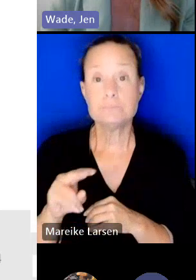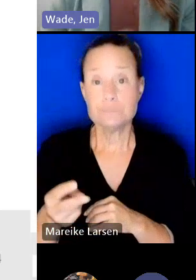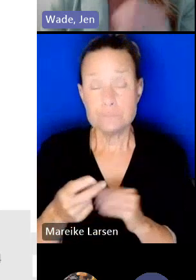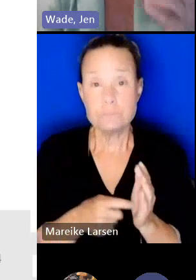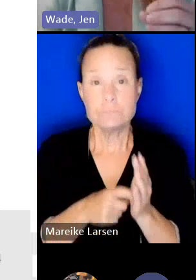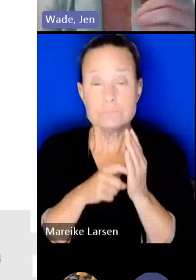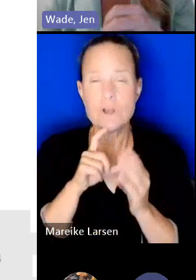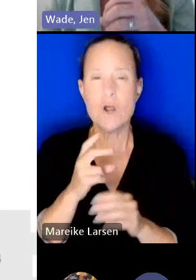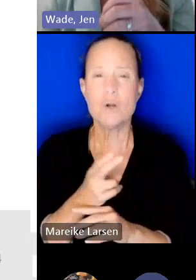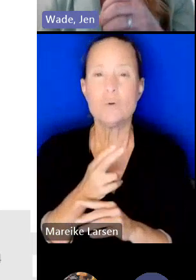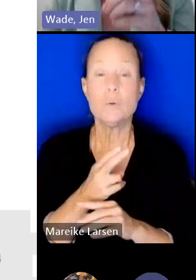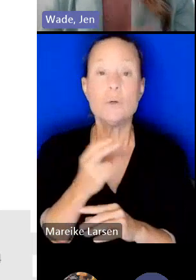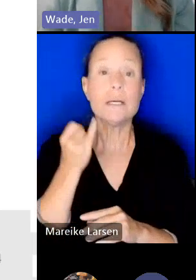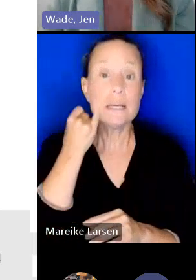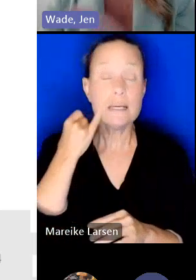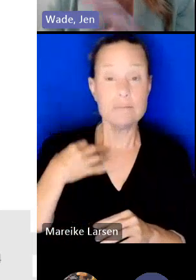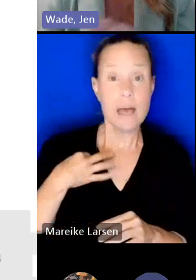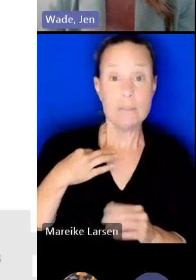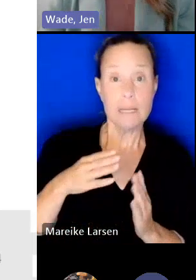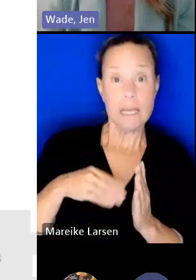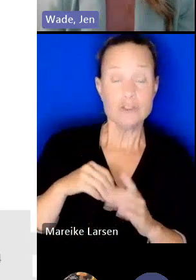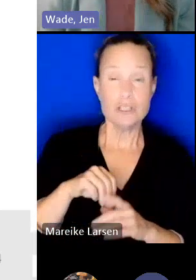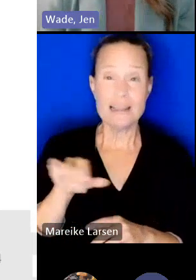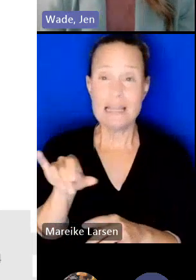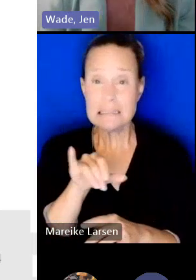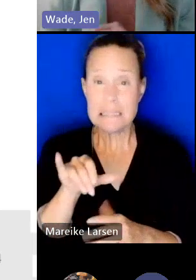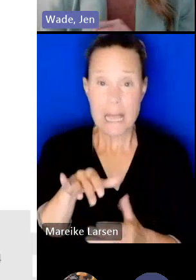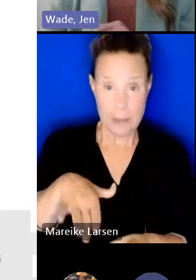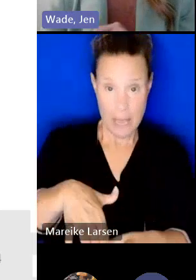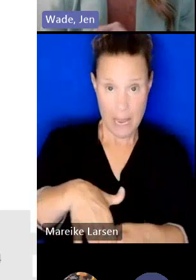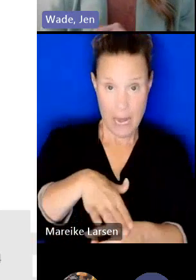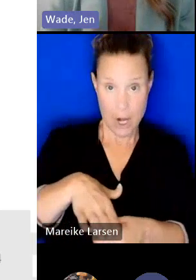Secondary criteria are used when applications in the same project area